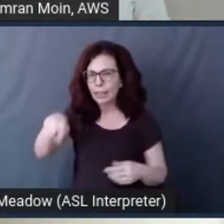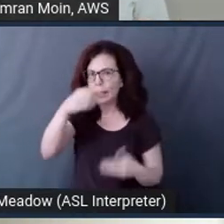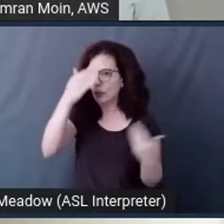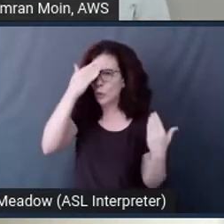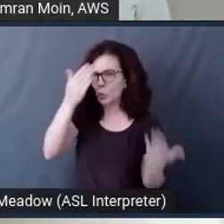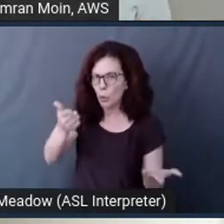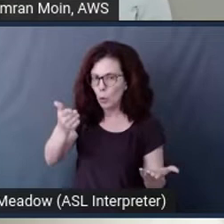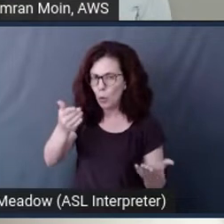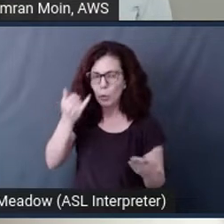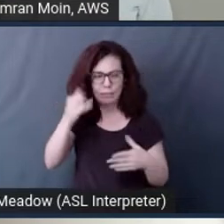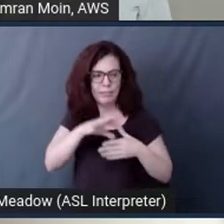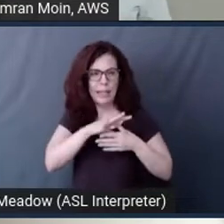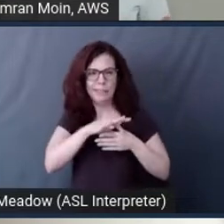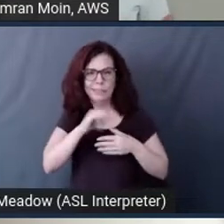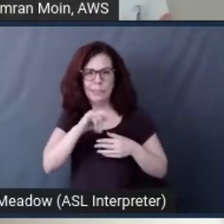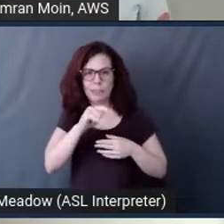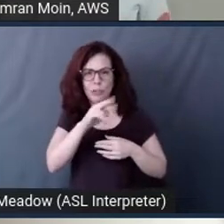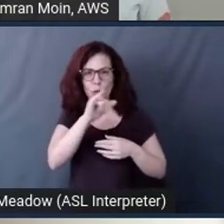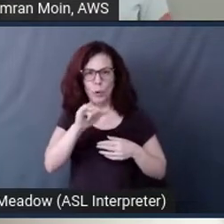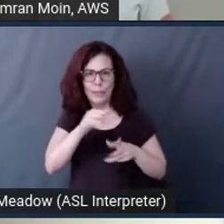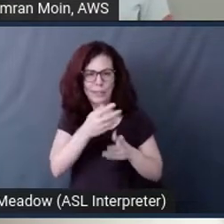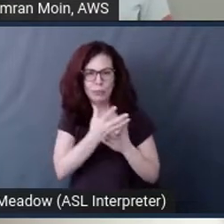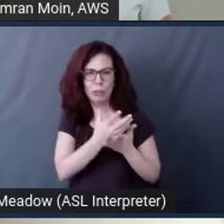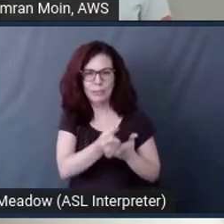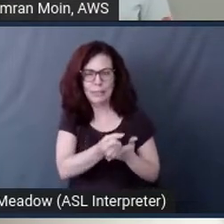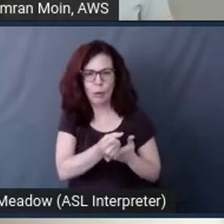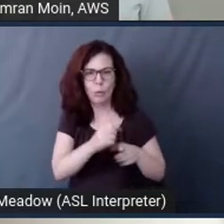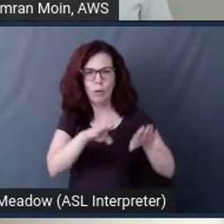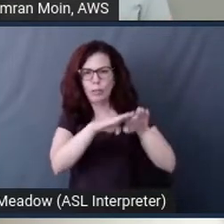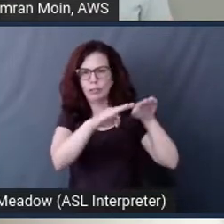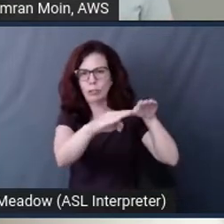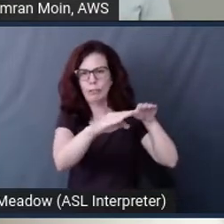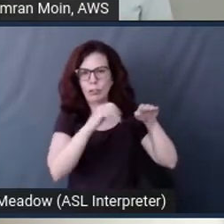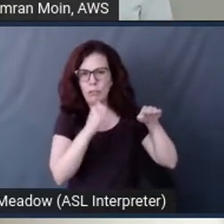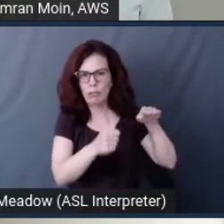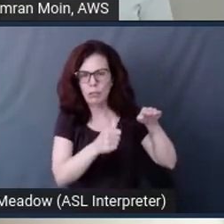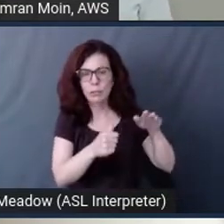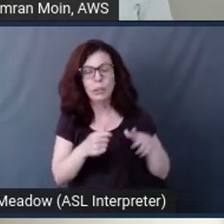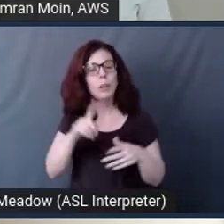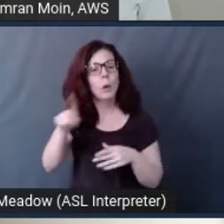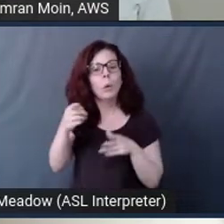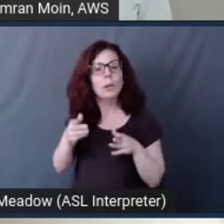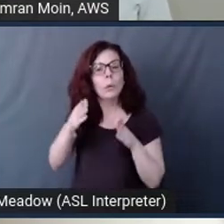of a particular product runs out on the store shelves. The only way for them to know about this